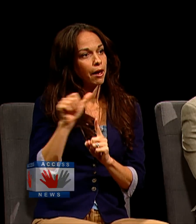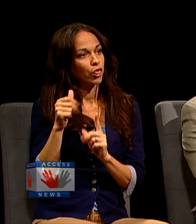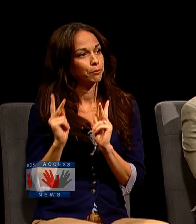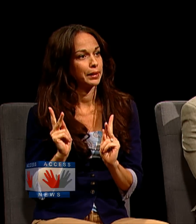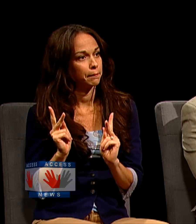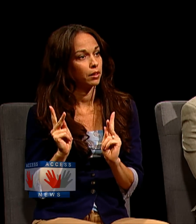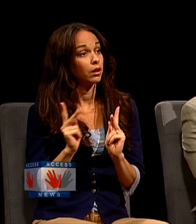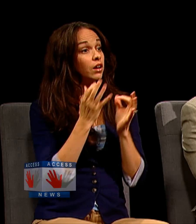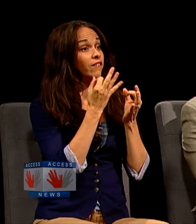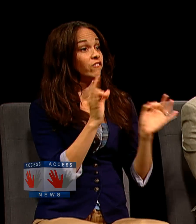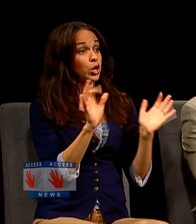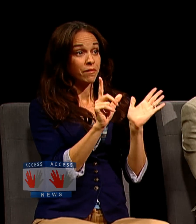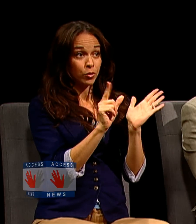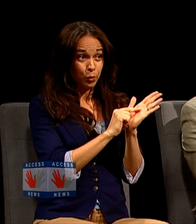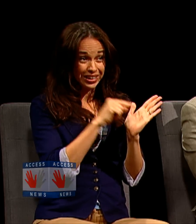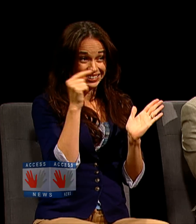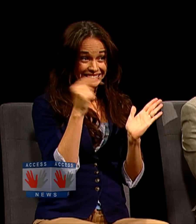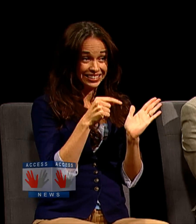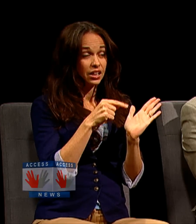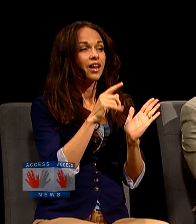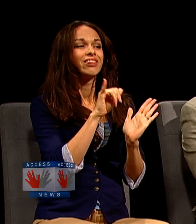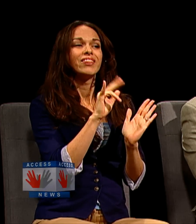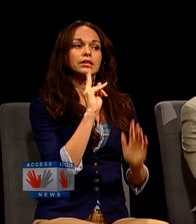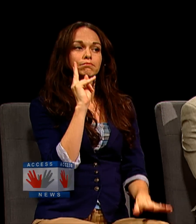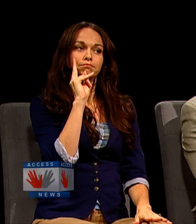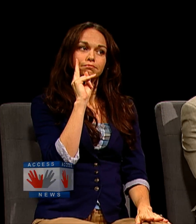Freedom of the press I think is sometimes misunderstood